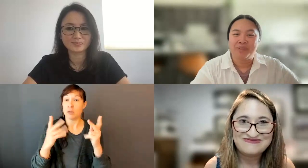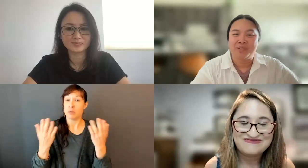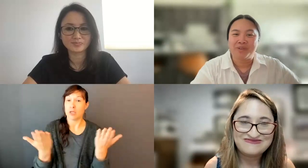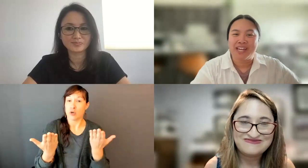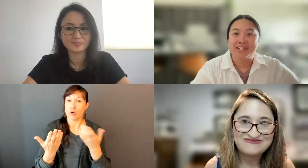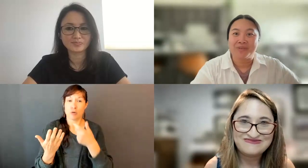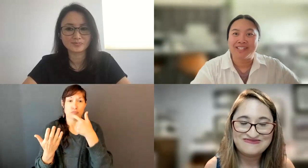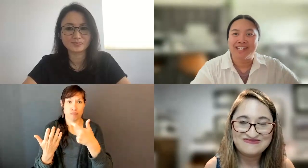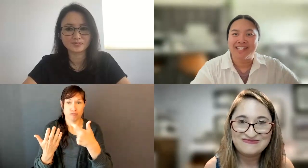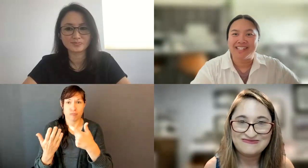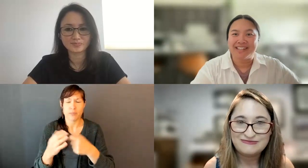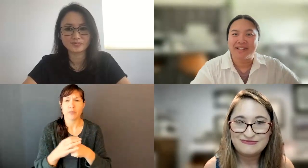help you and your business?